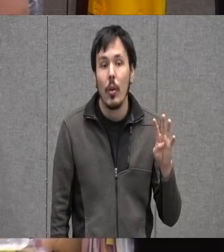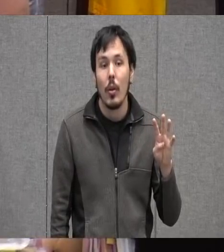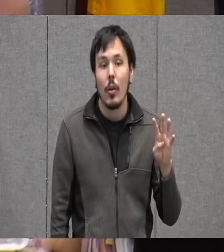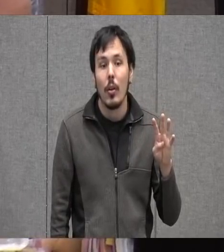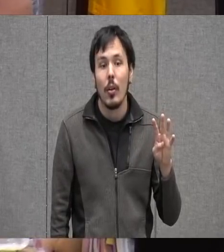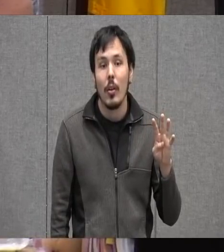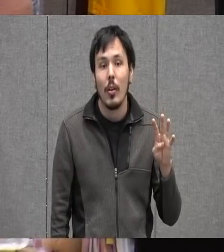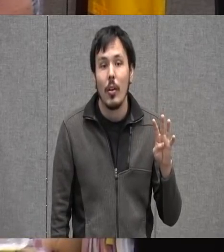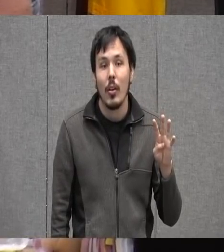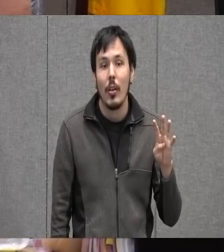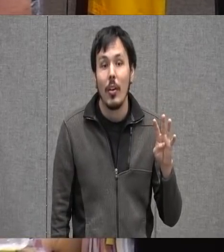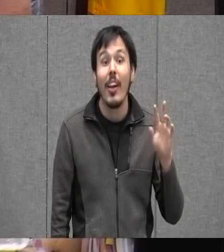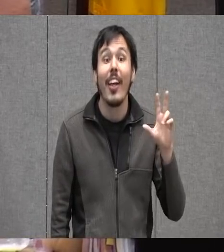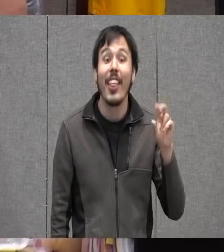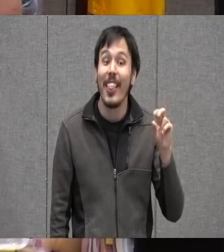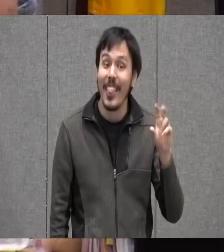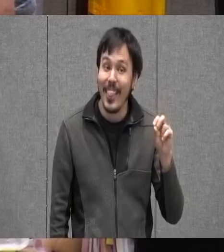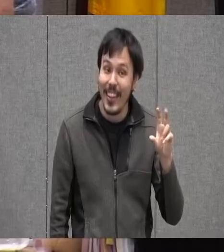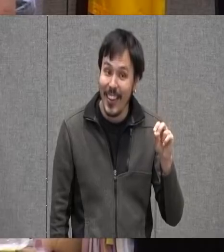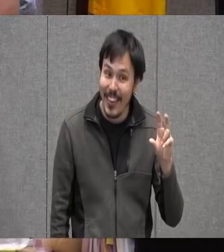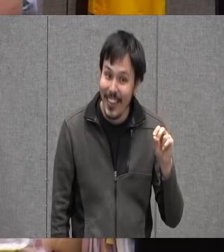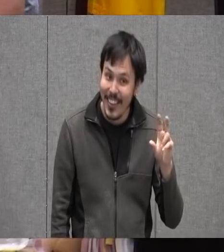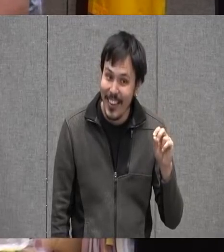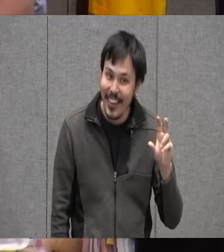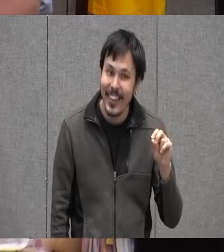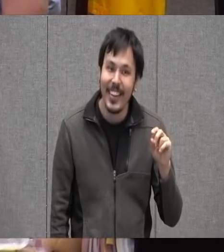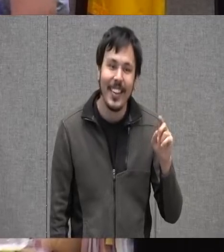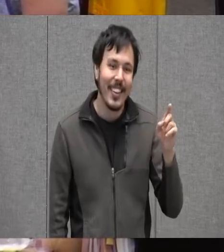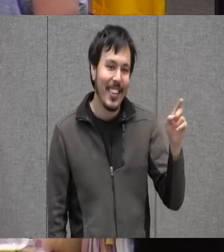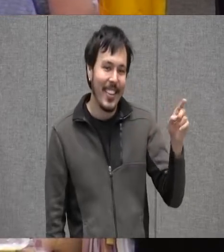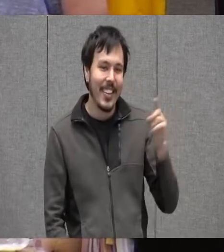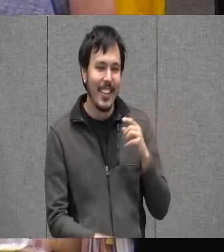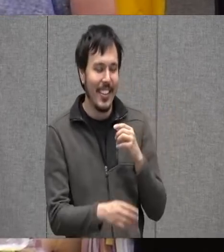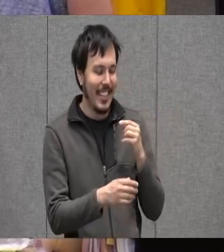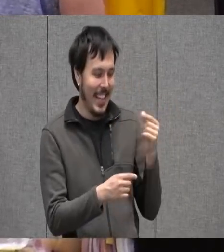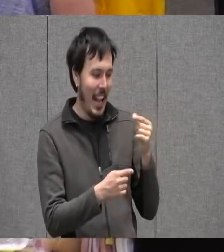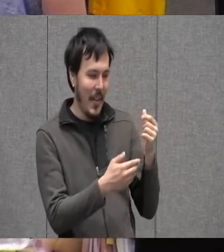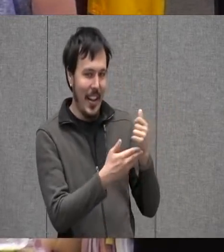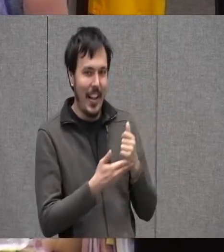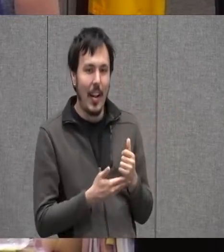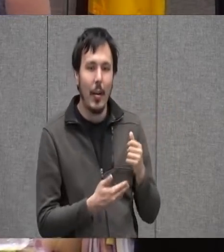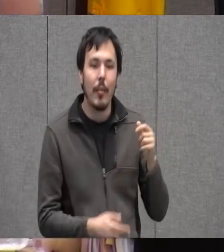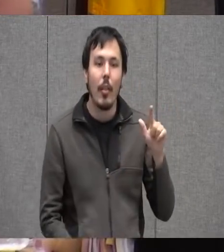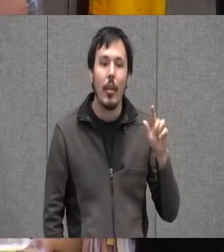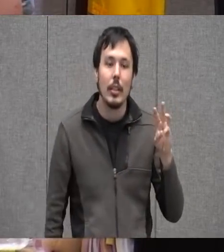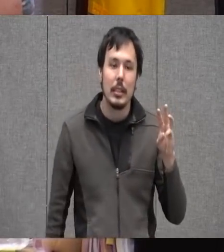Oops, 30 good thing Mrs. Gaudet is here. [Both] 36, 42, 48,